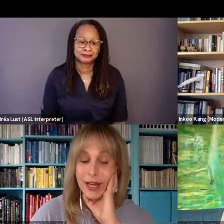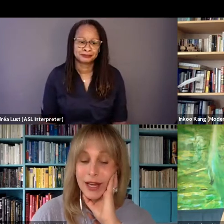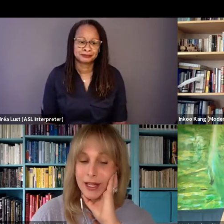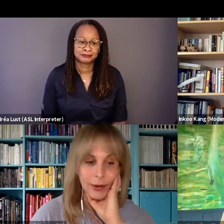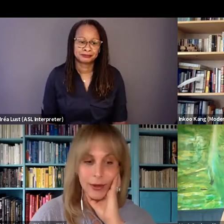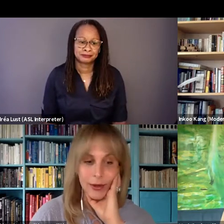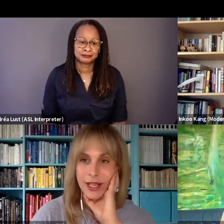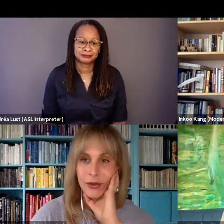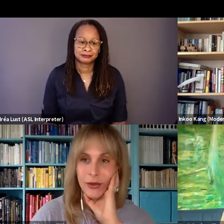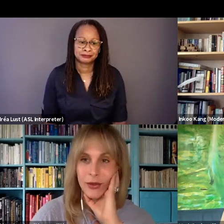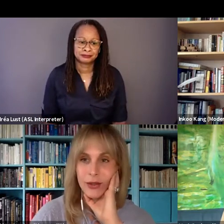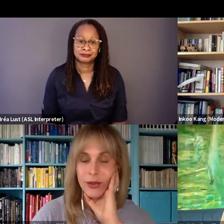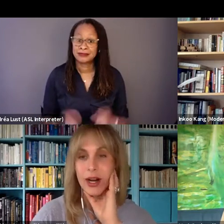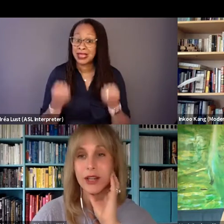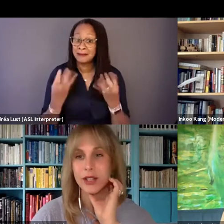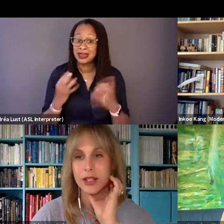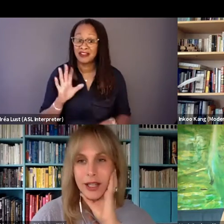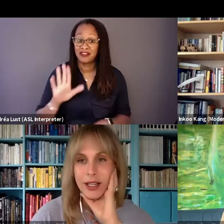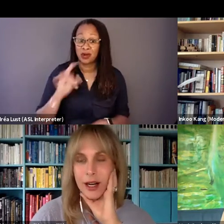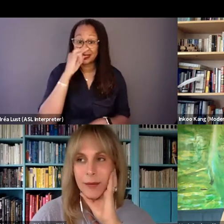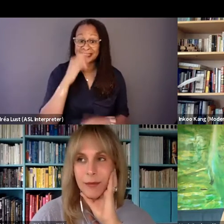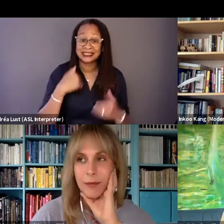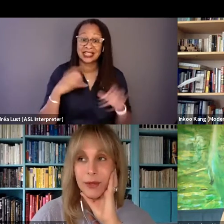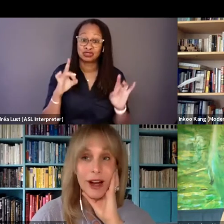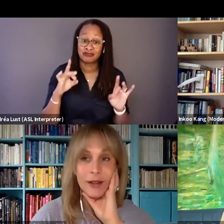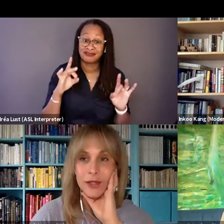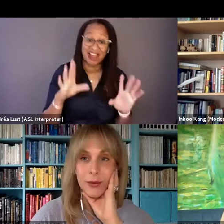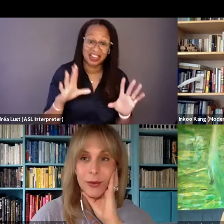many of her kids had tragic lives.